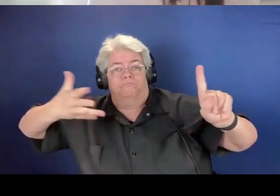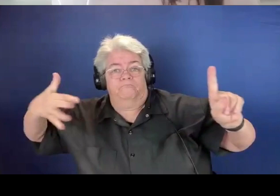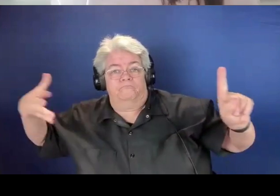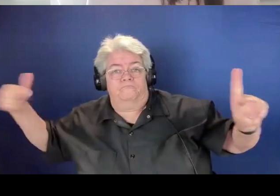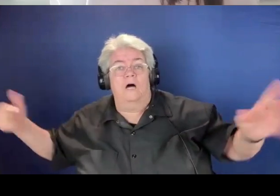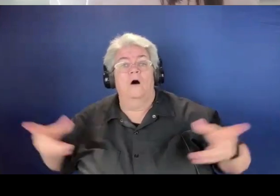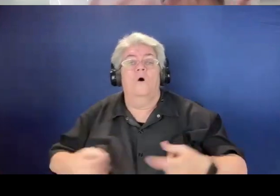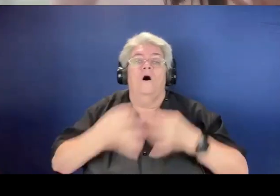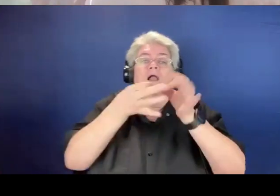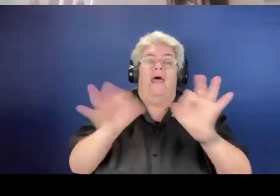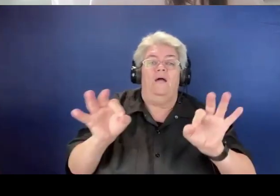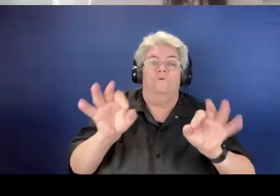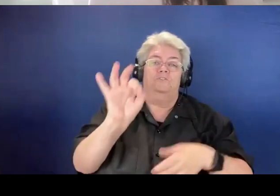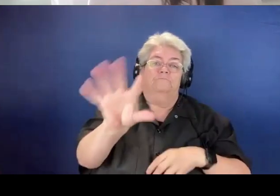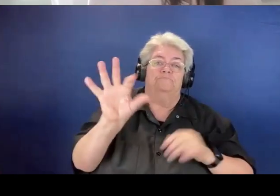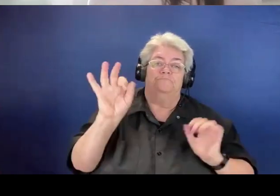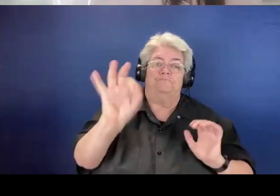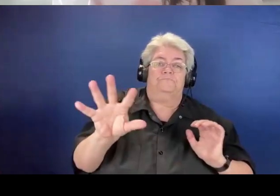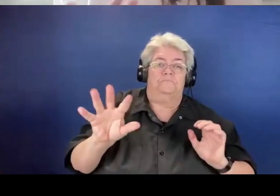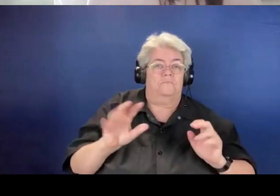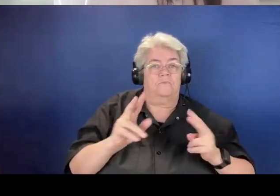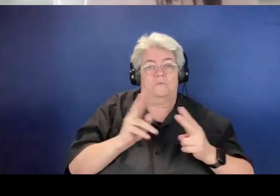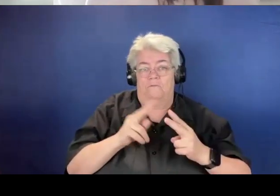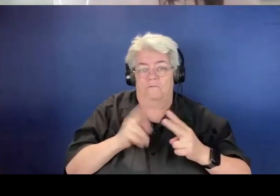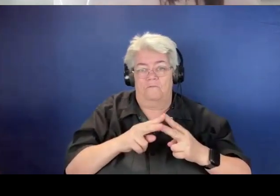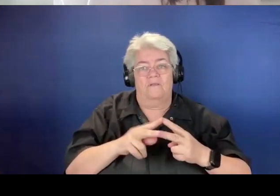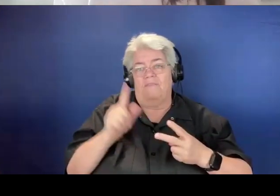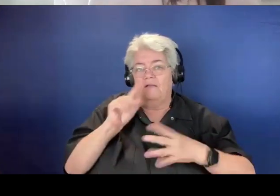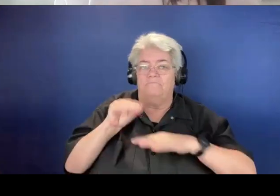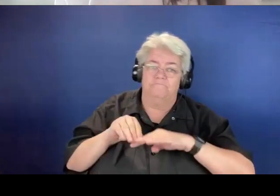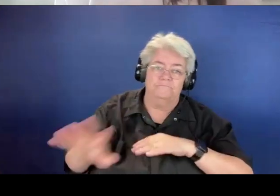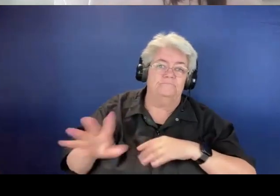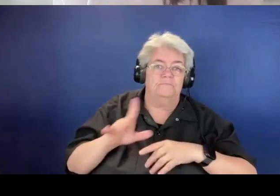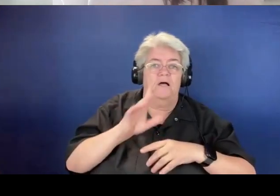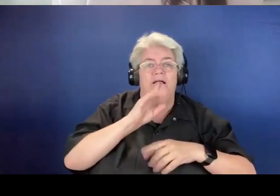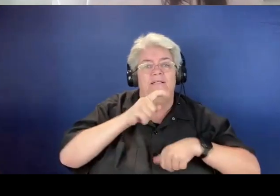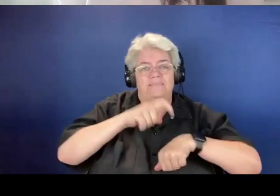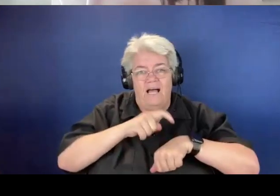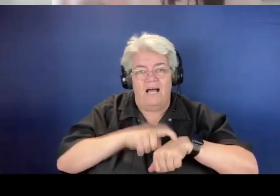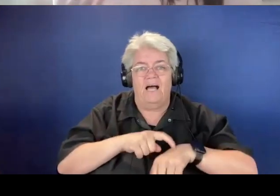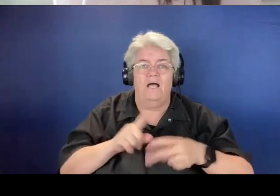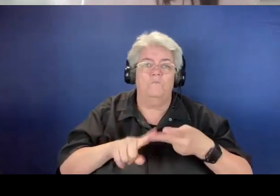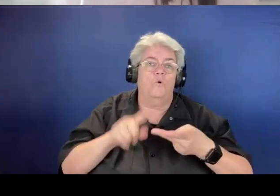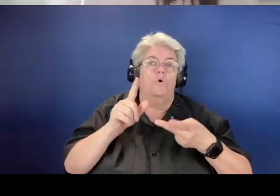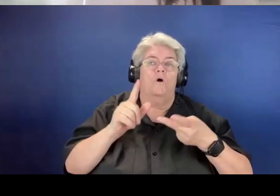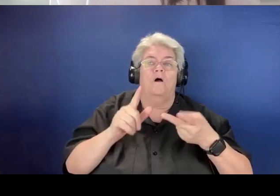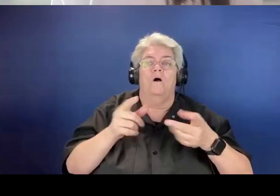value, their perception of time or verbal communication styles such as turn